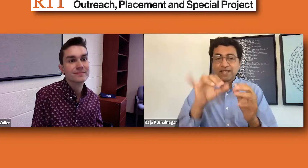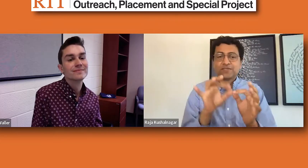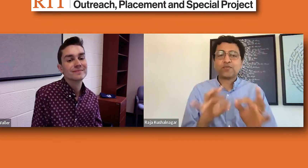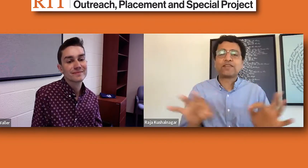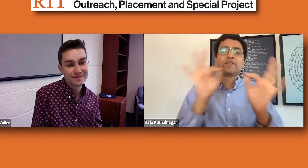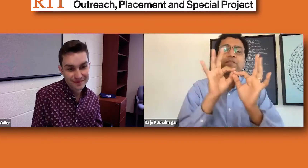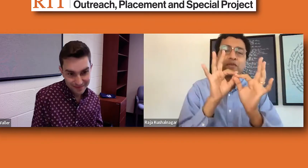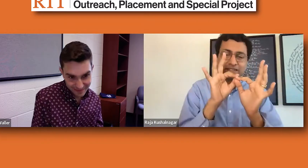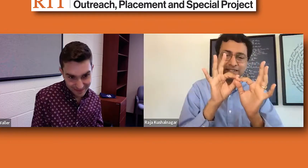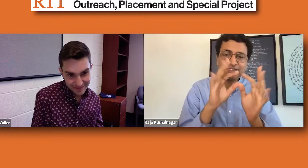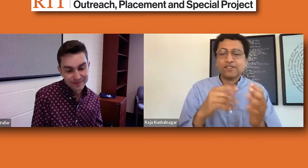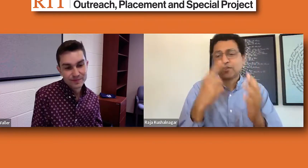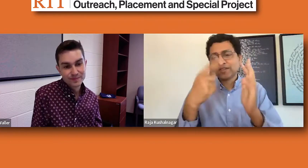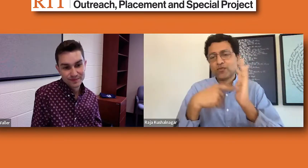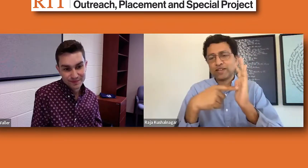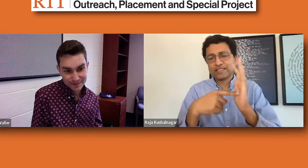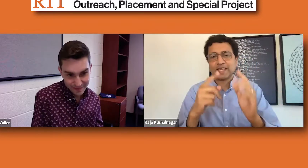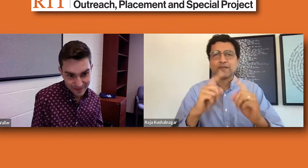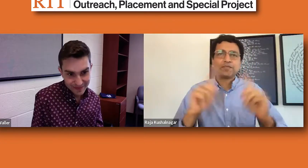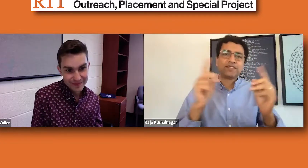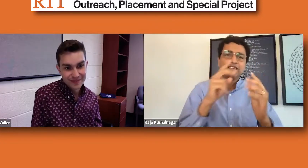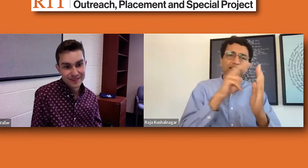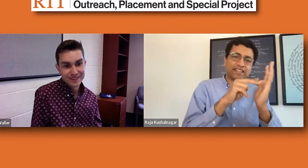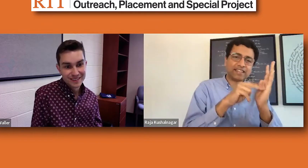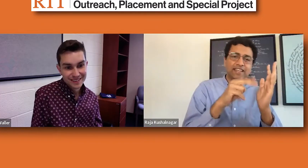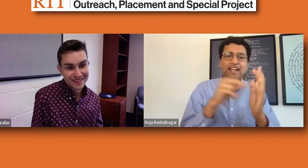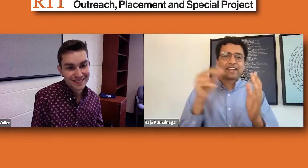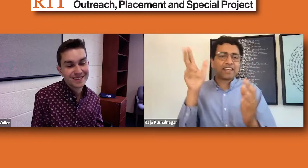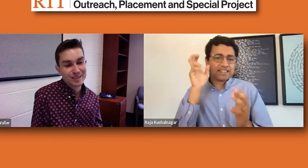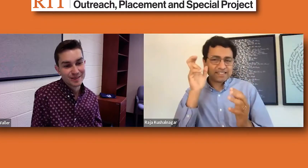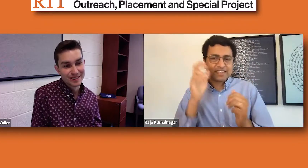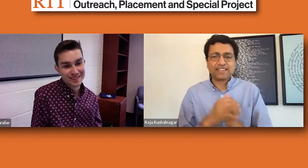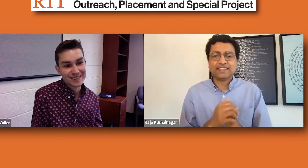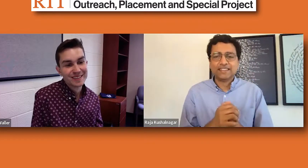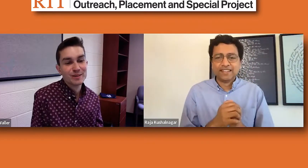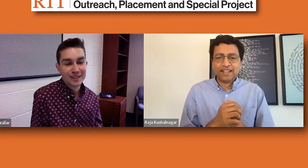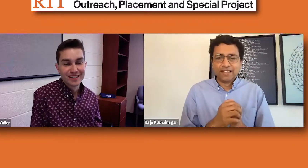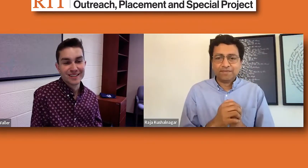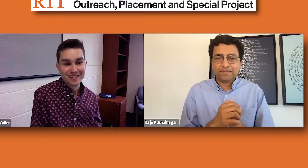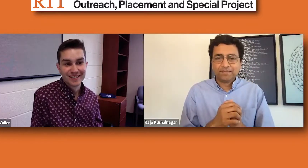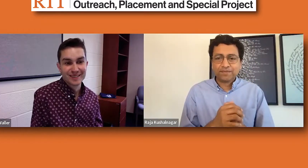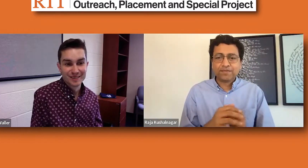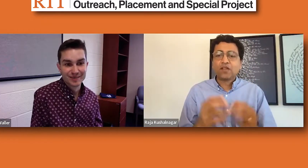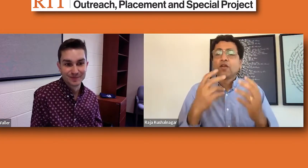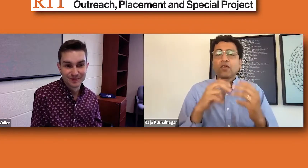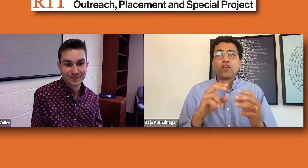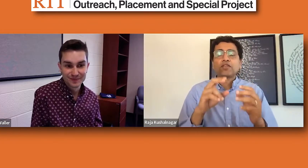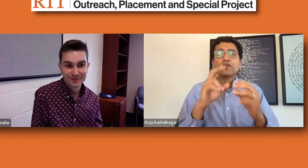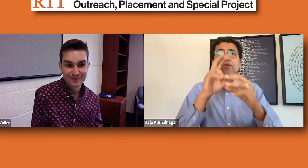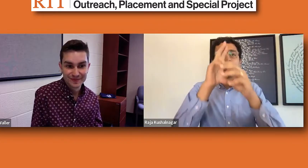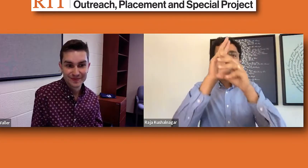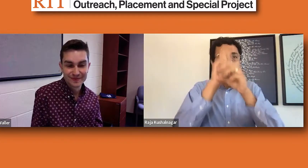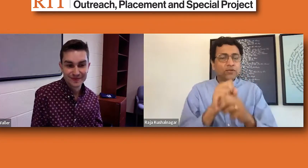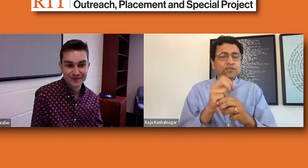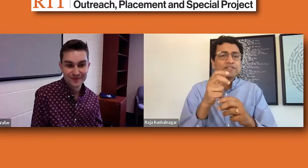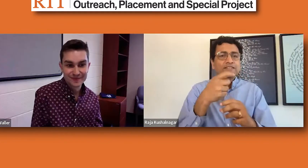I really cared about spelling names correctly. So for example, when I was reading and listening,